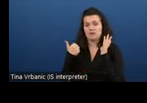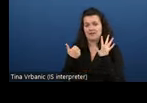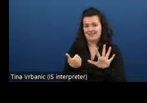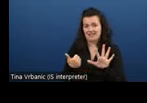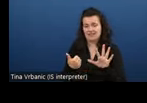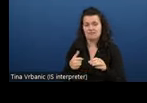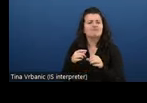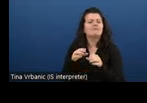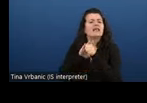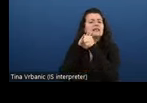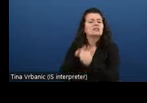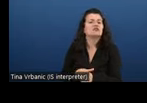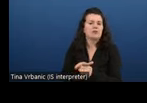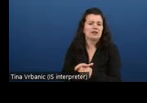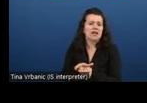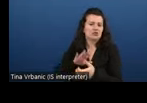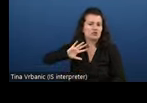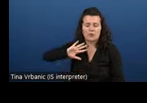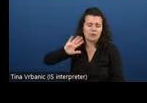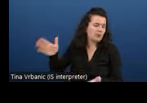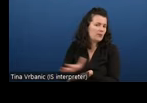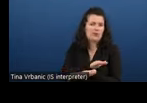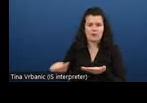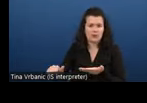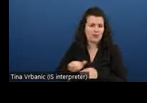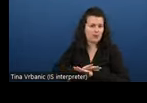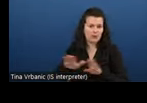irrespective of employment and occupation, where companies can find a lot of guidance,